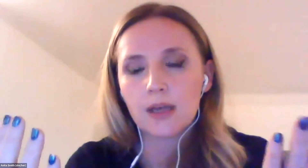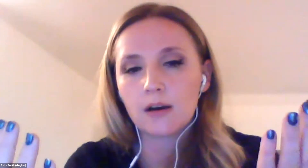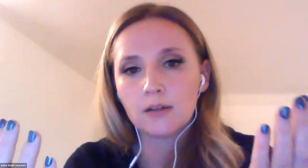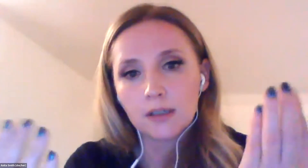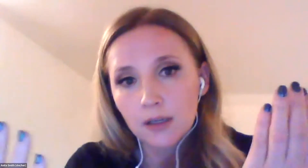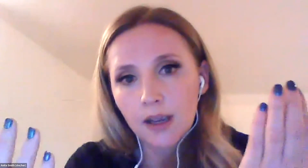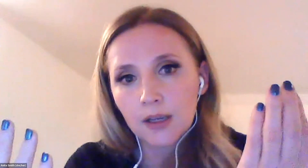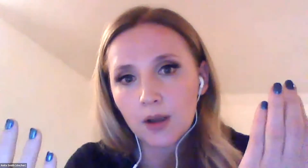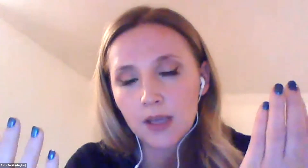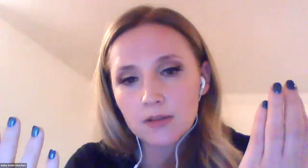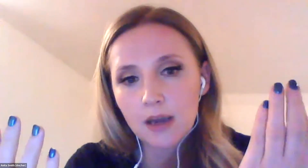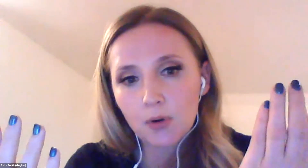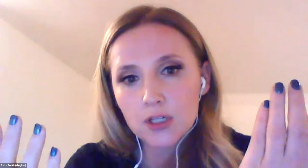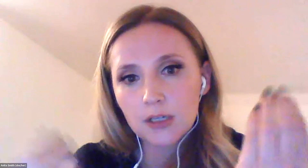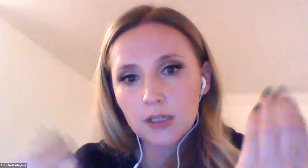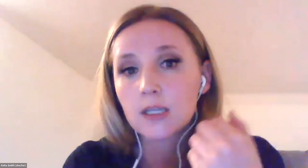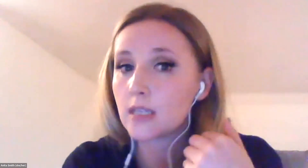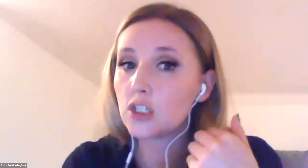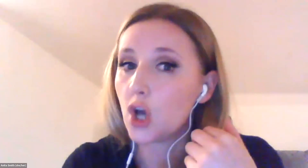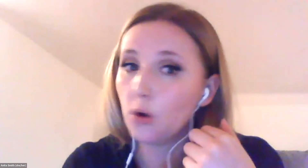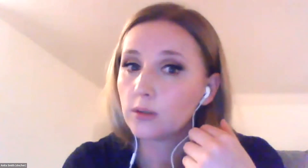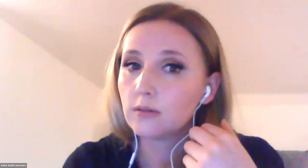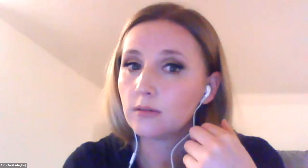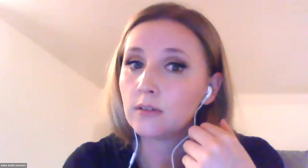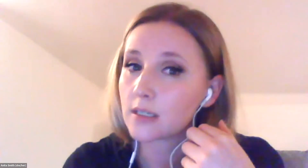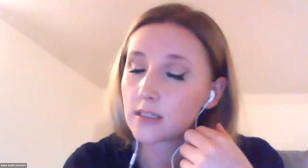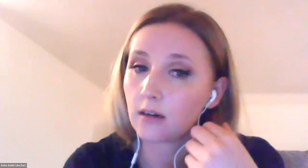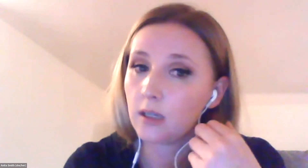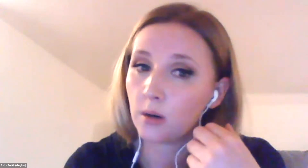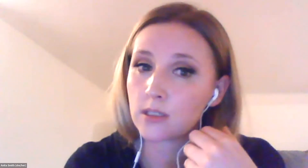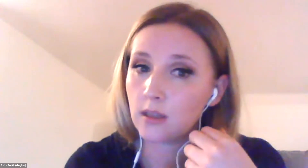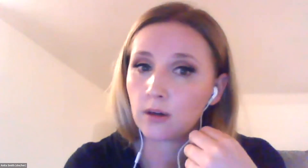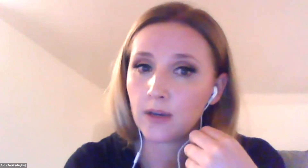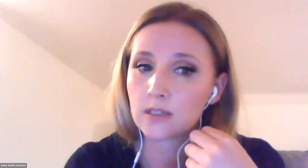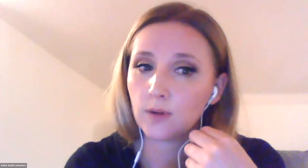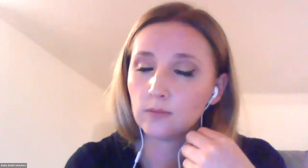that are hanging around the outside portion. 'Cause they don't necessarily know it's a theater festival.